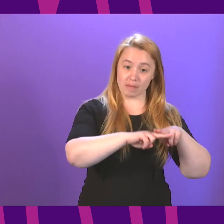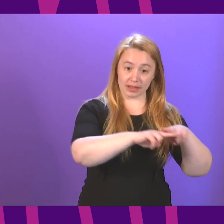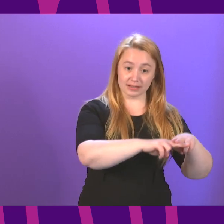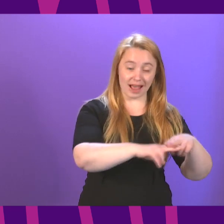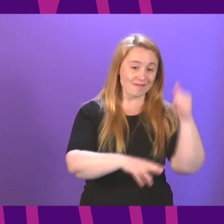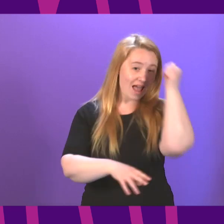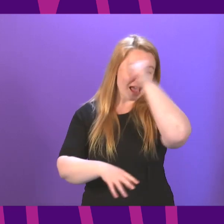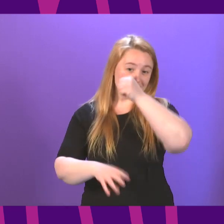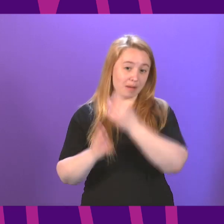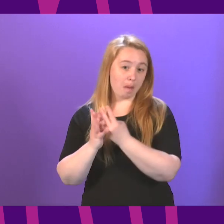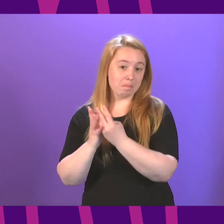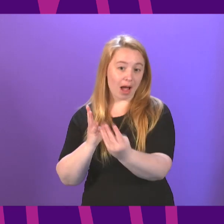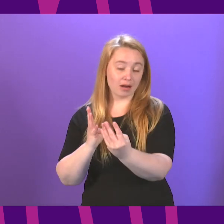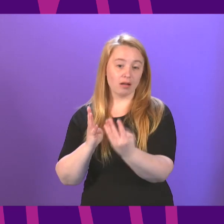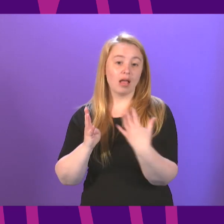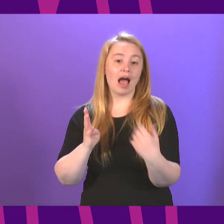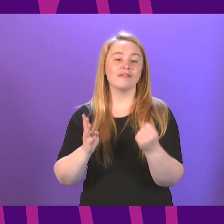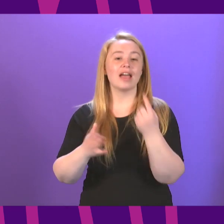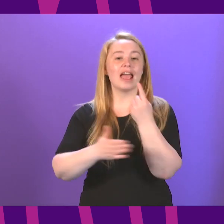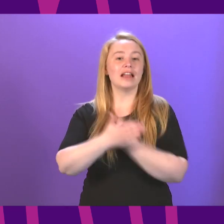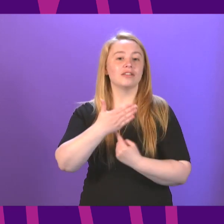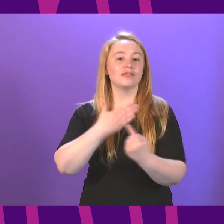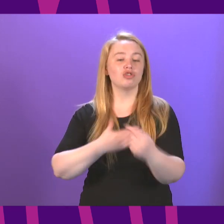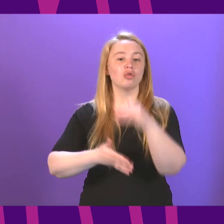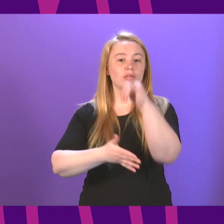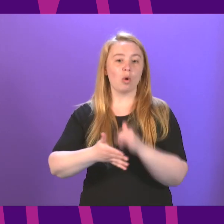preparing individual reports for families who have been affected.